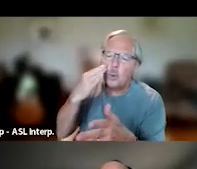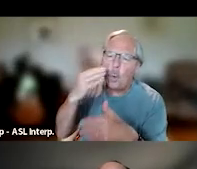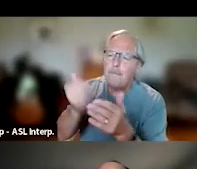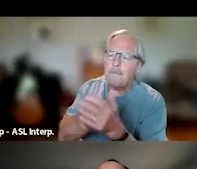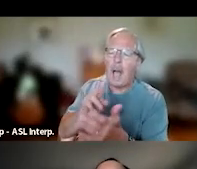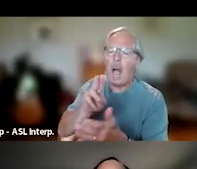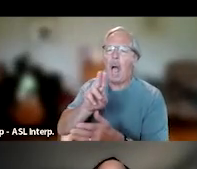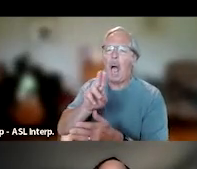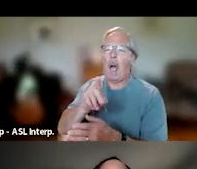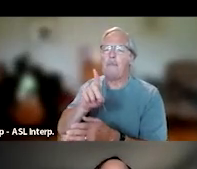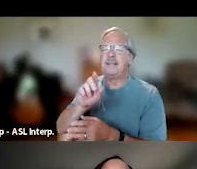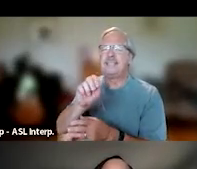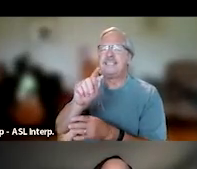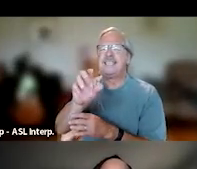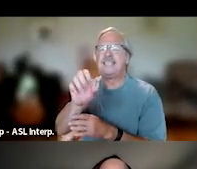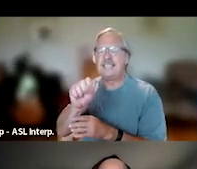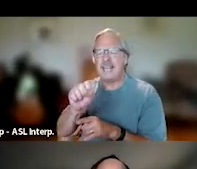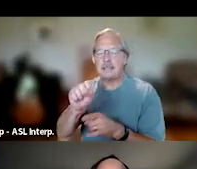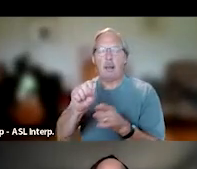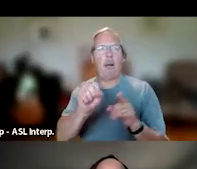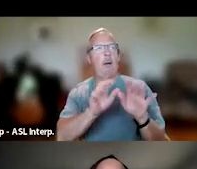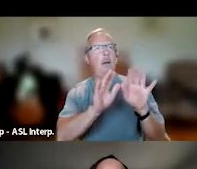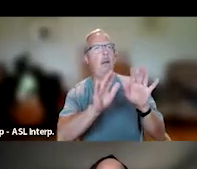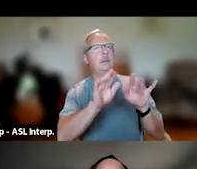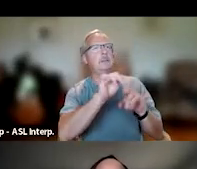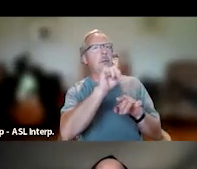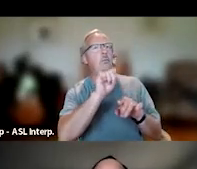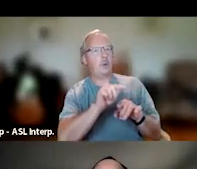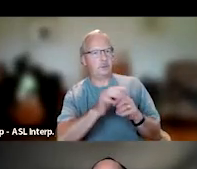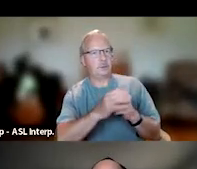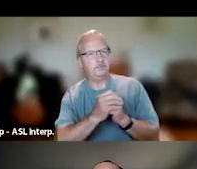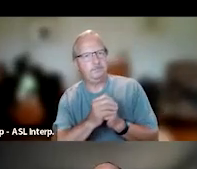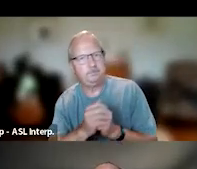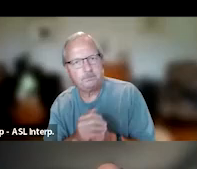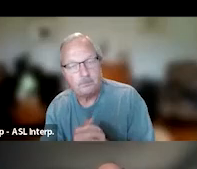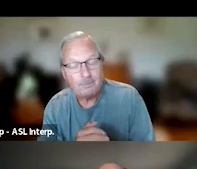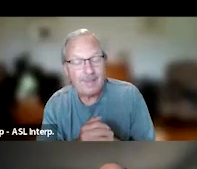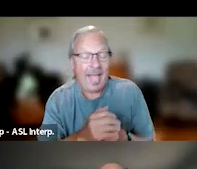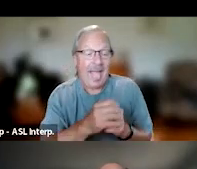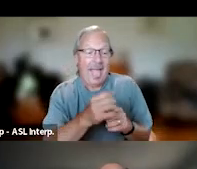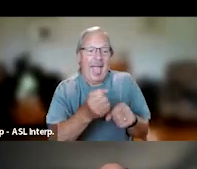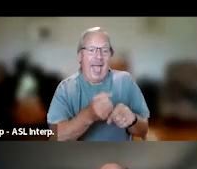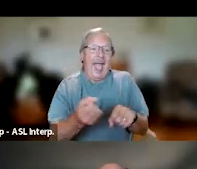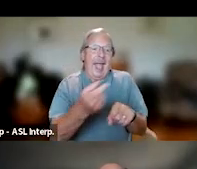Yeah, excellent question. So every year there will be changes